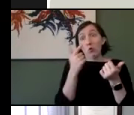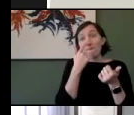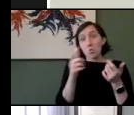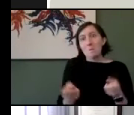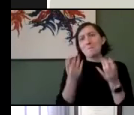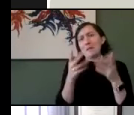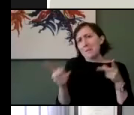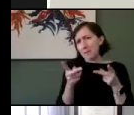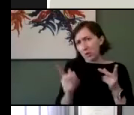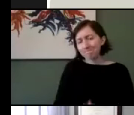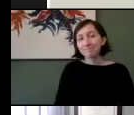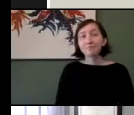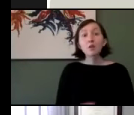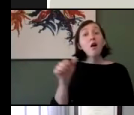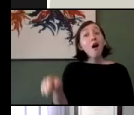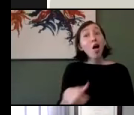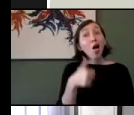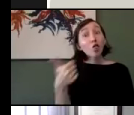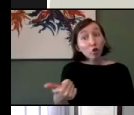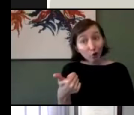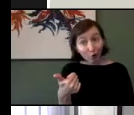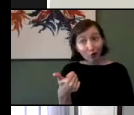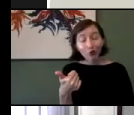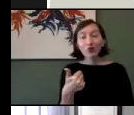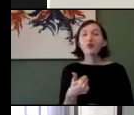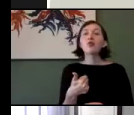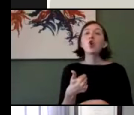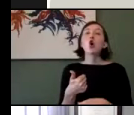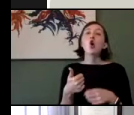Another alternative to the ear loops when talking